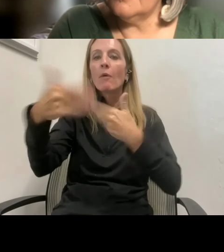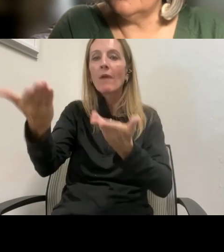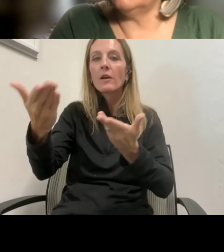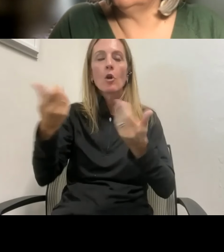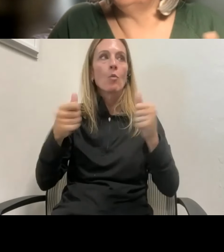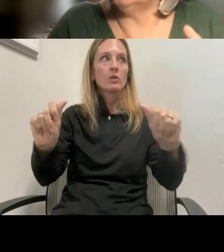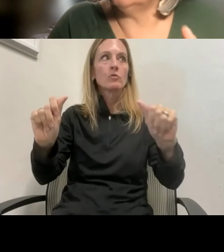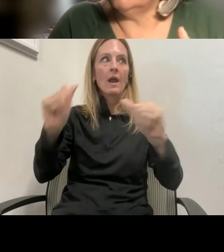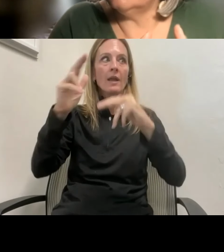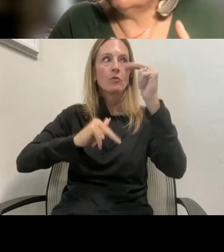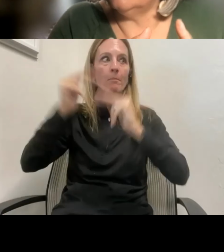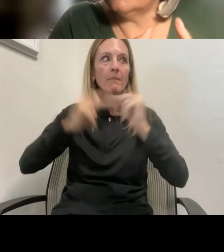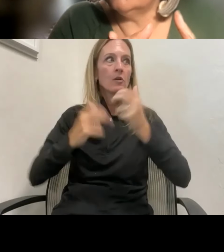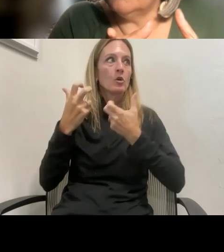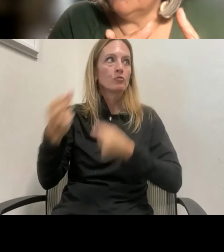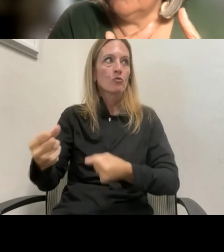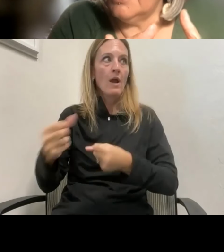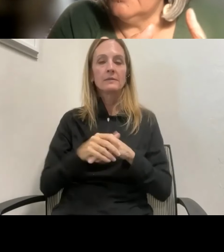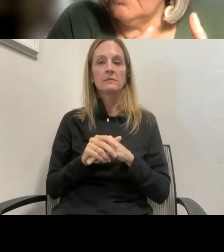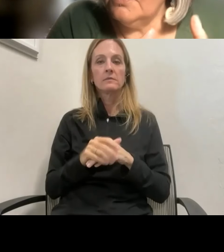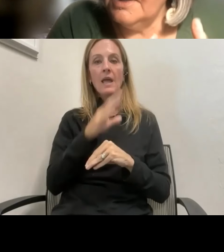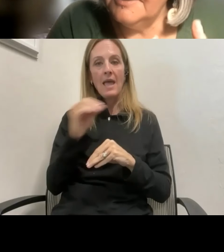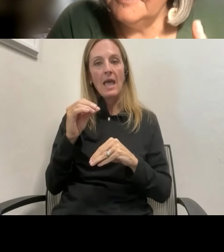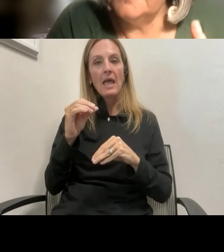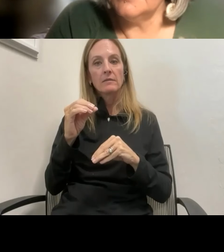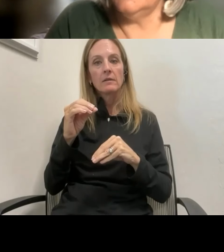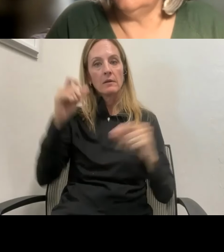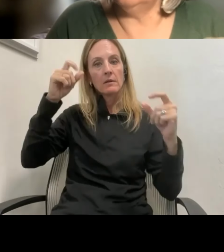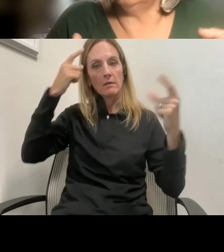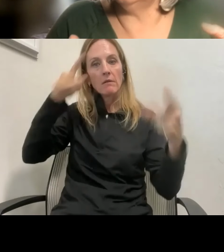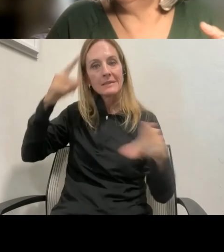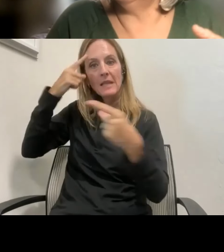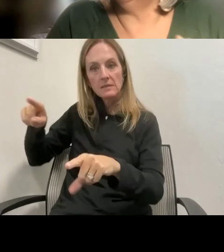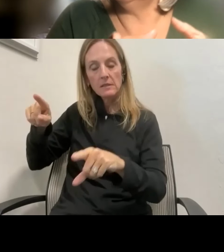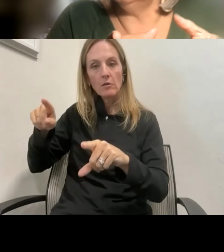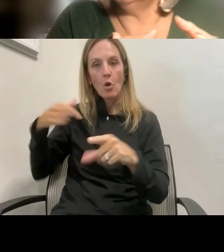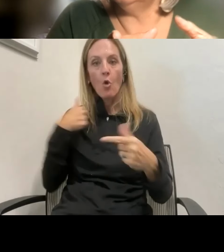we're building up consensus that this is where we want to go and they said ‘do this’